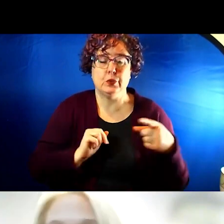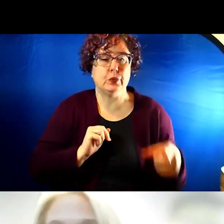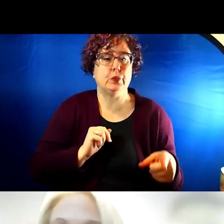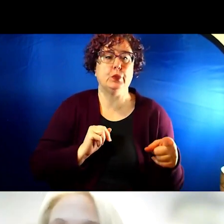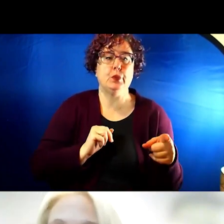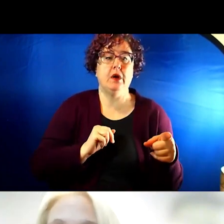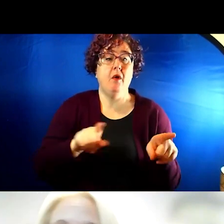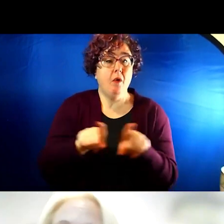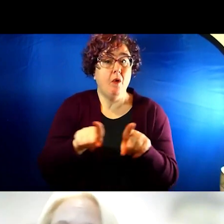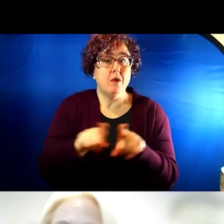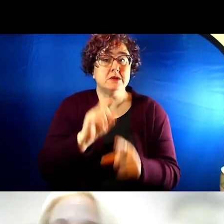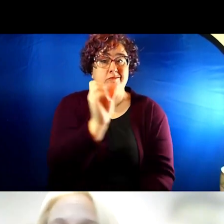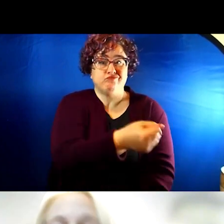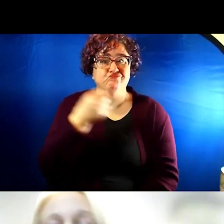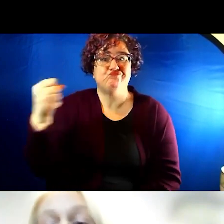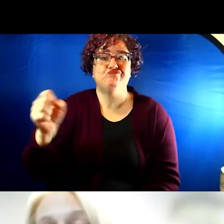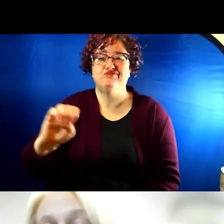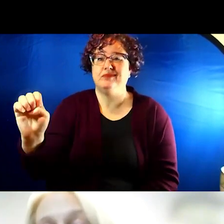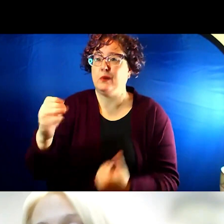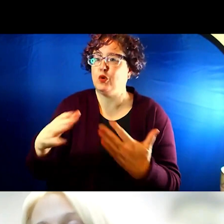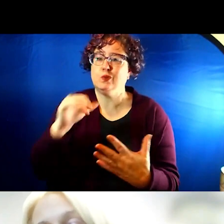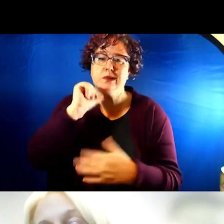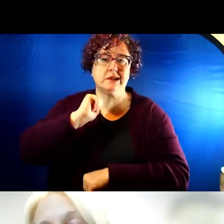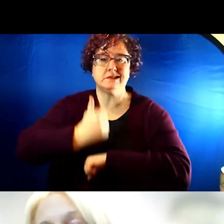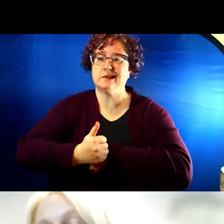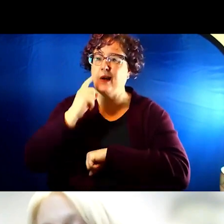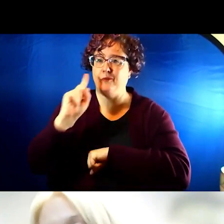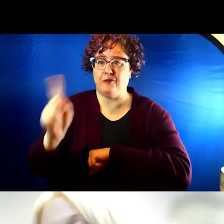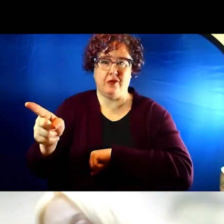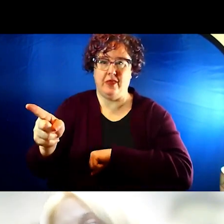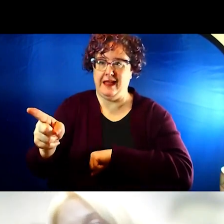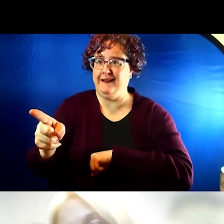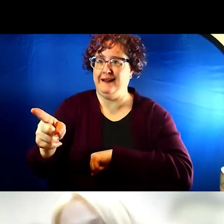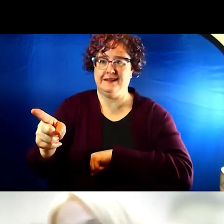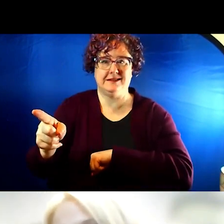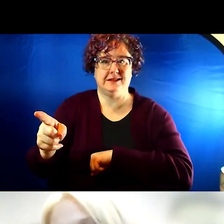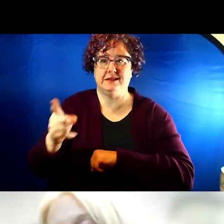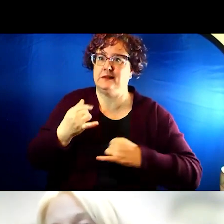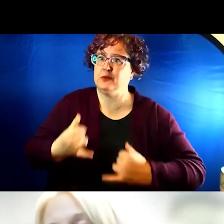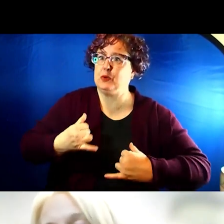AND OUR ERS ARE NOT MEANT TO BE URGENT CARE FACILITIES FOR